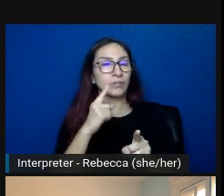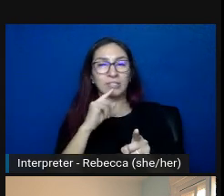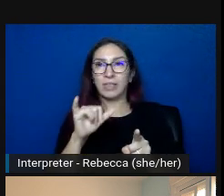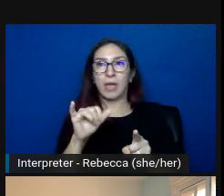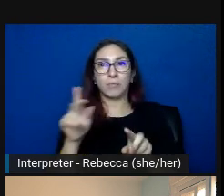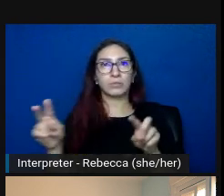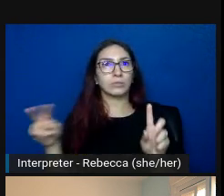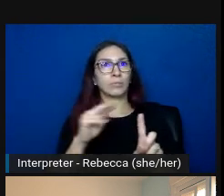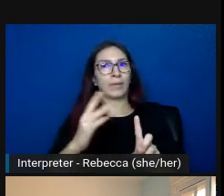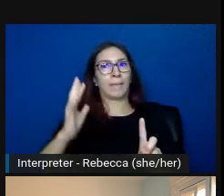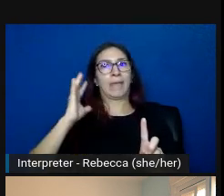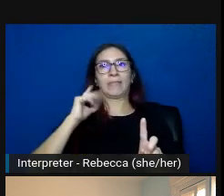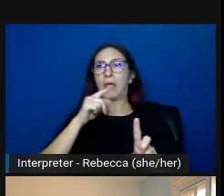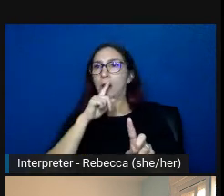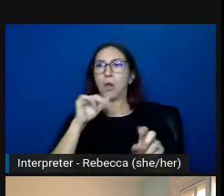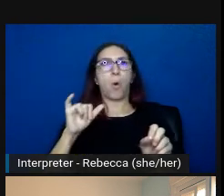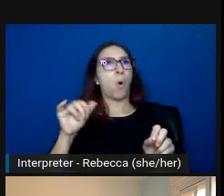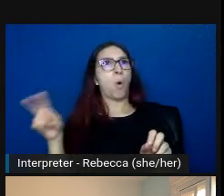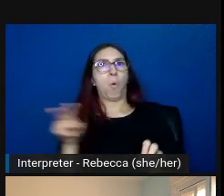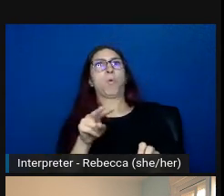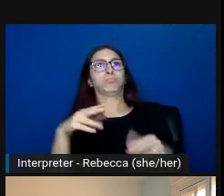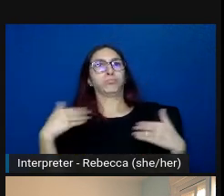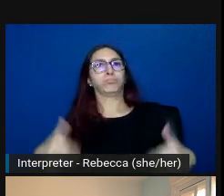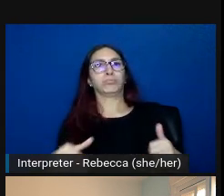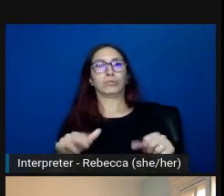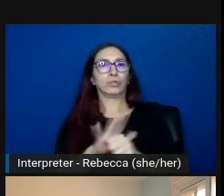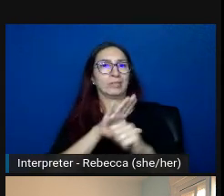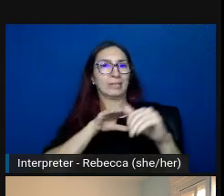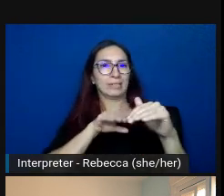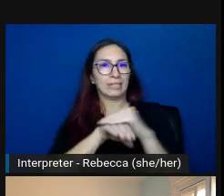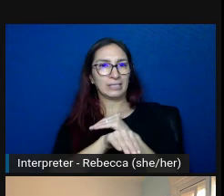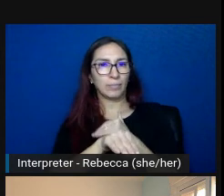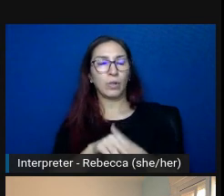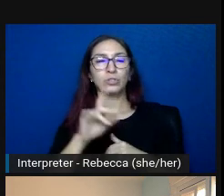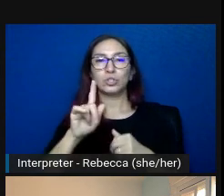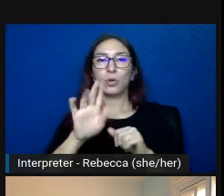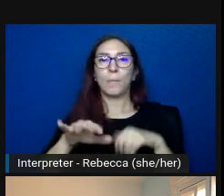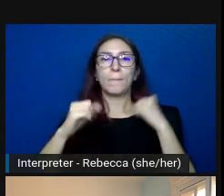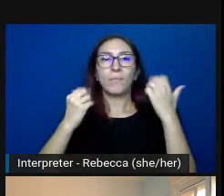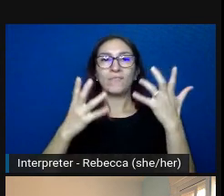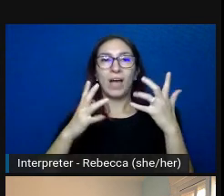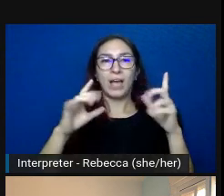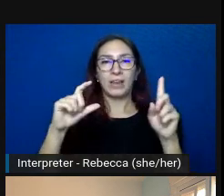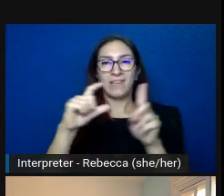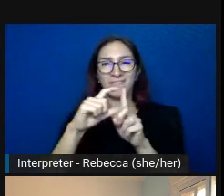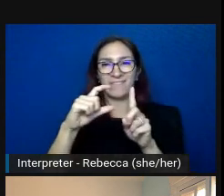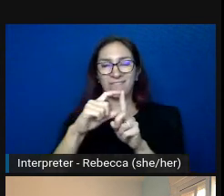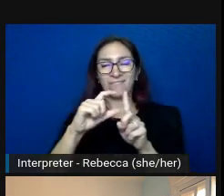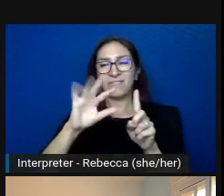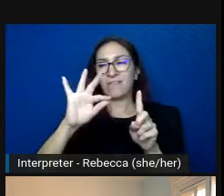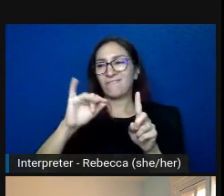Interesting features it had. It provided a font size selector. It had very good contrast.